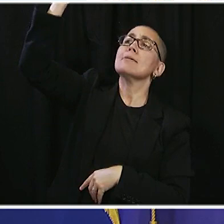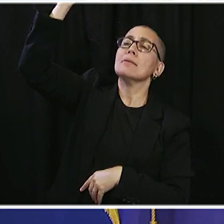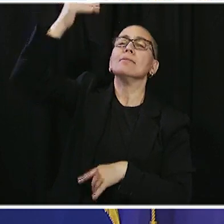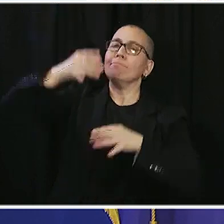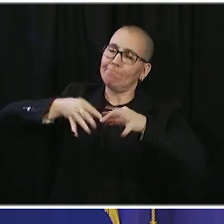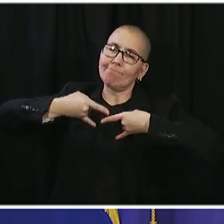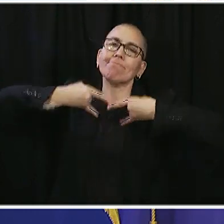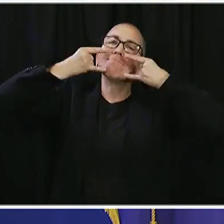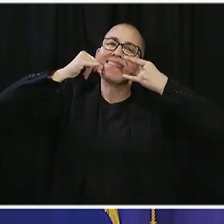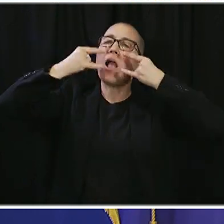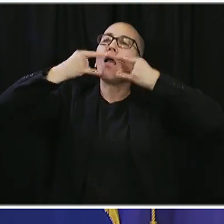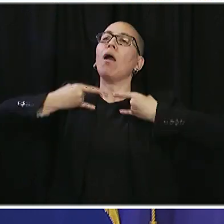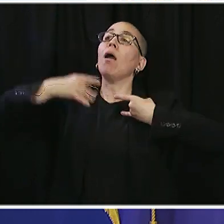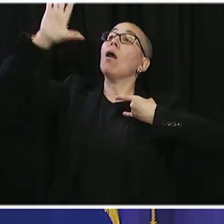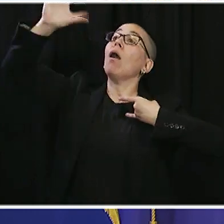WHEN YOU'RE HAVING CONVERSATION OR